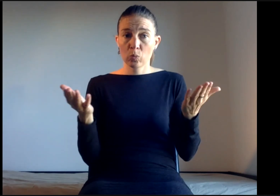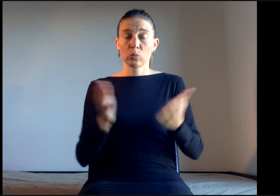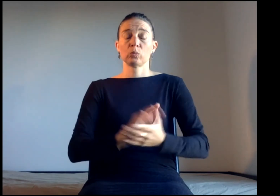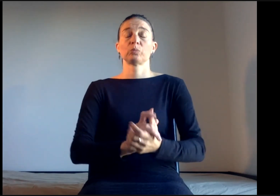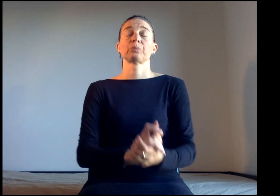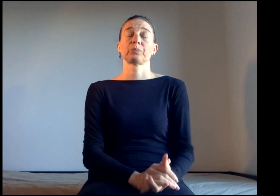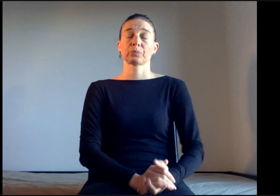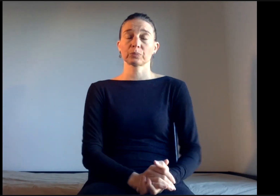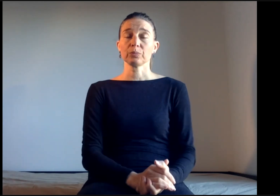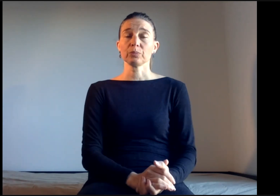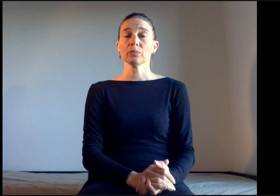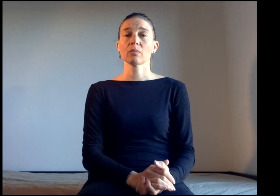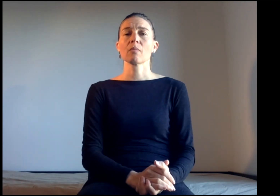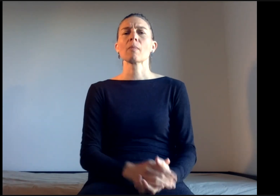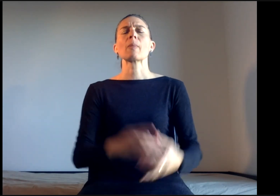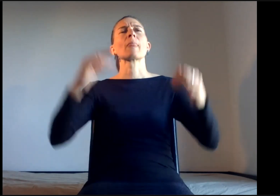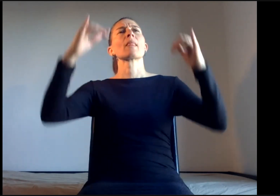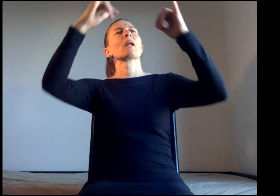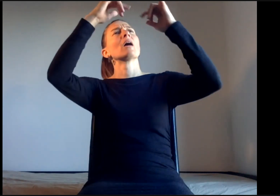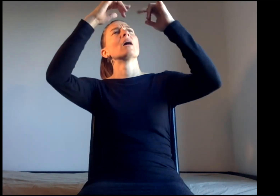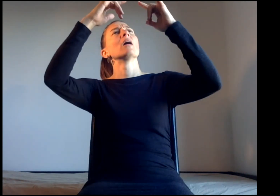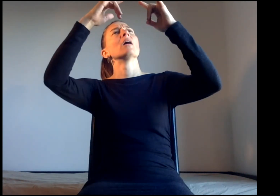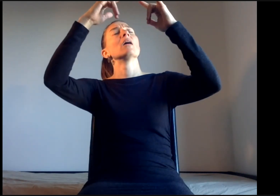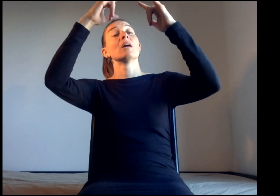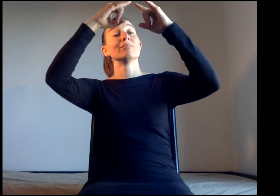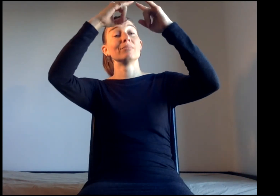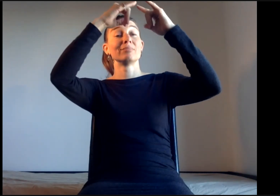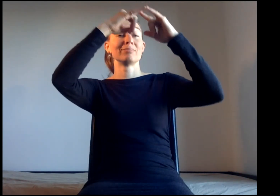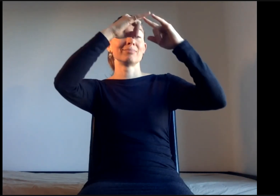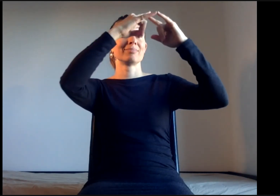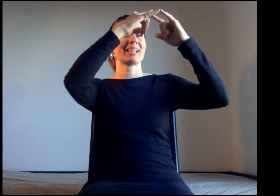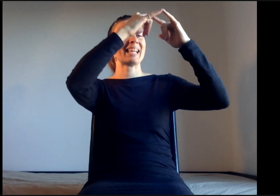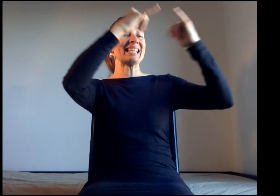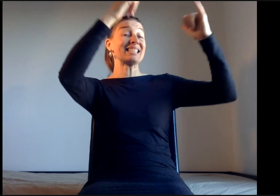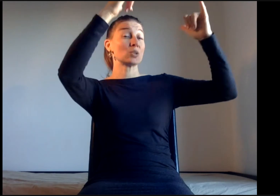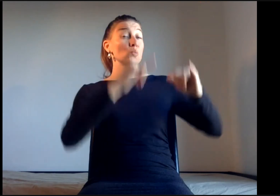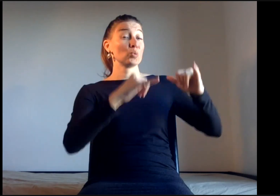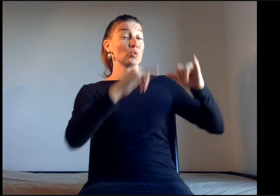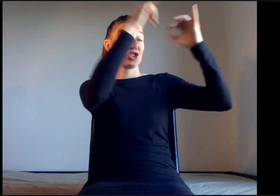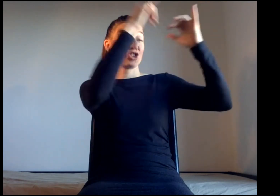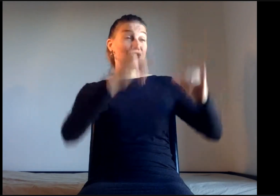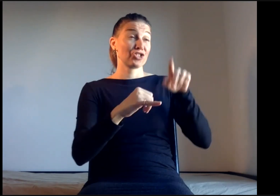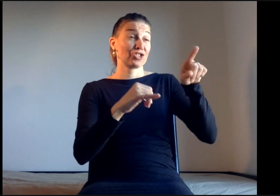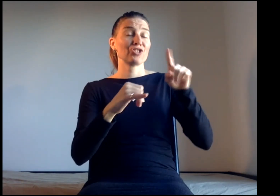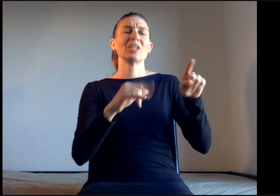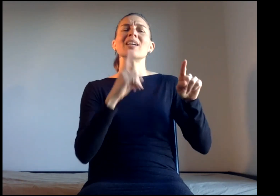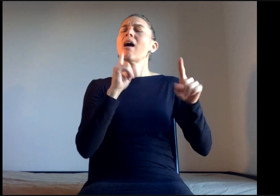being not the safe spaces they claim to be but ultimately very risky